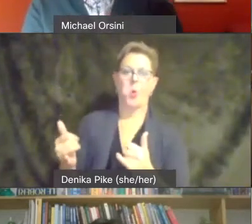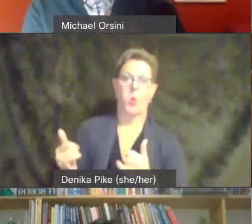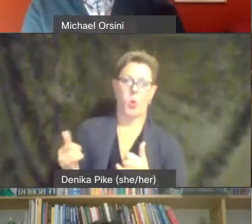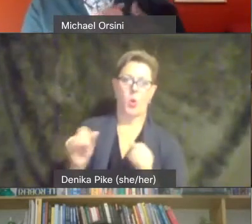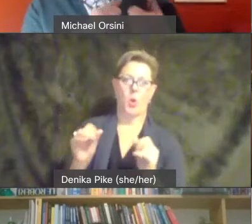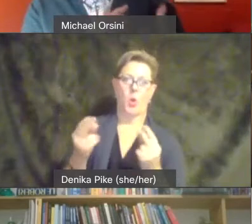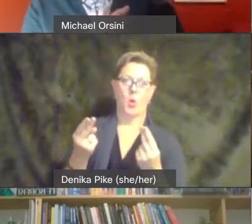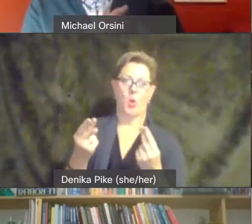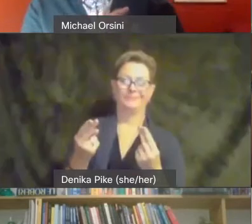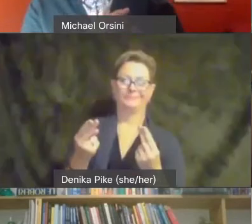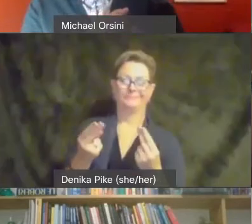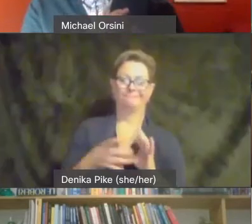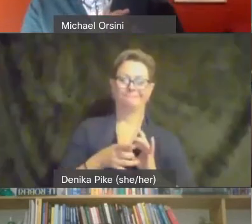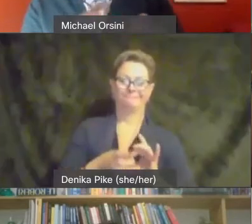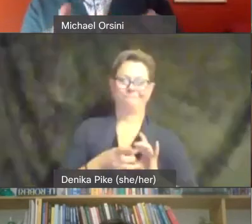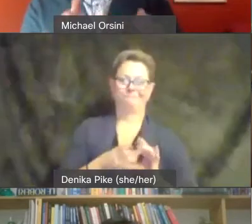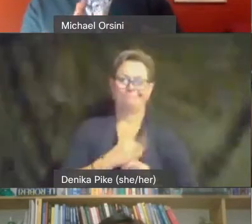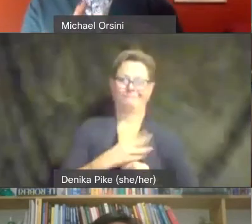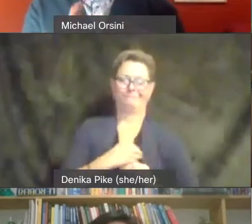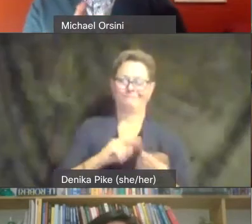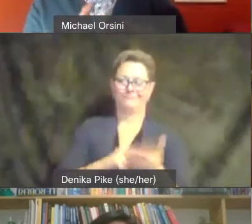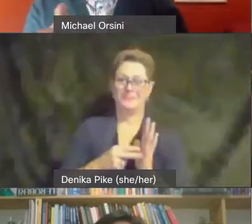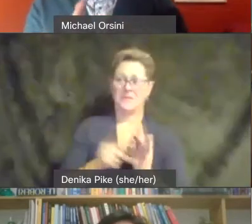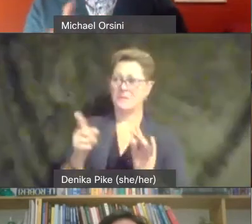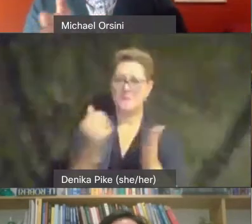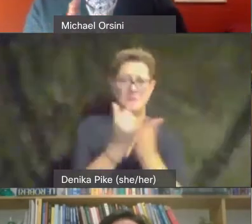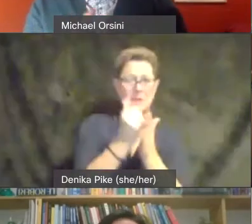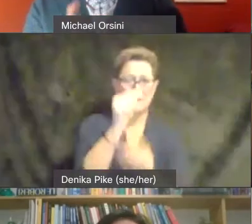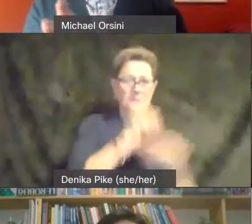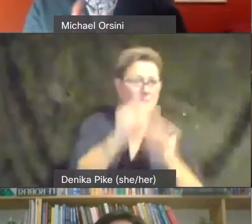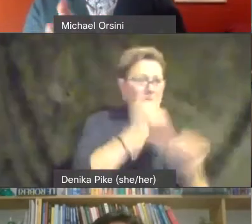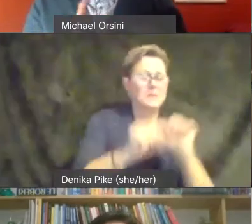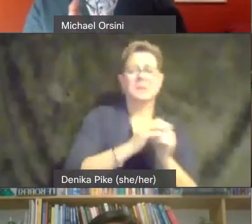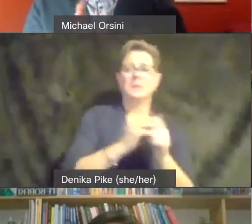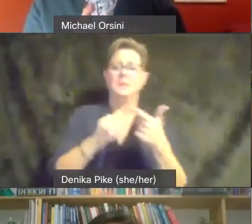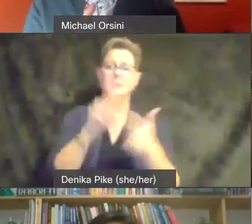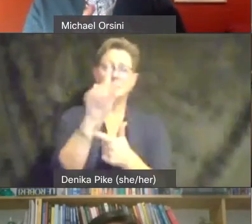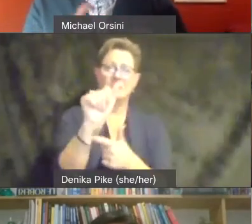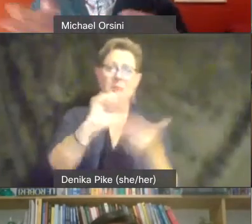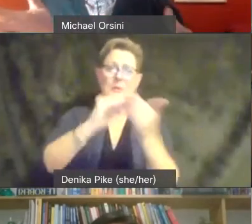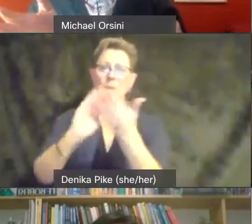Mutual aid and community, and especially in disability communities, if you sort of looked this up. That's really interesting. Examples of how.